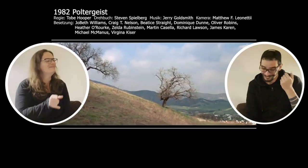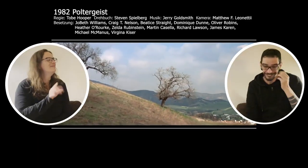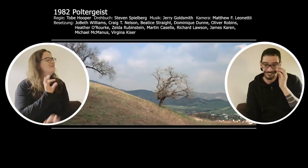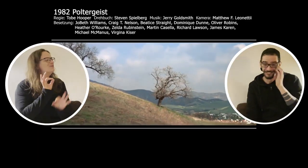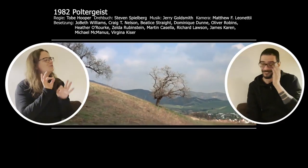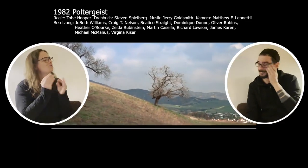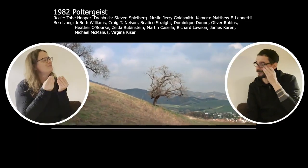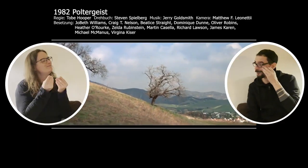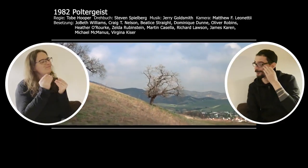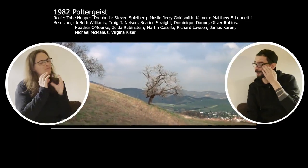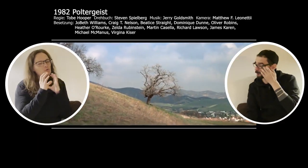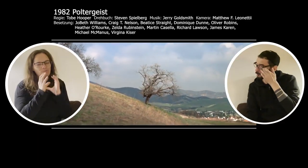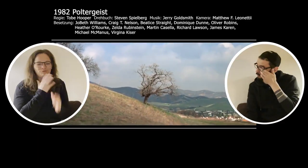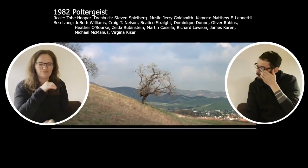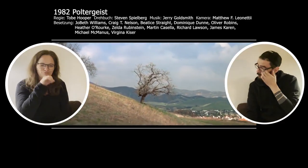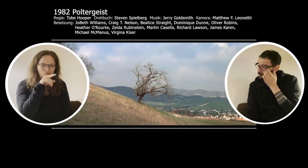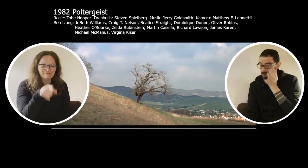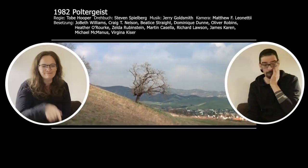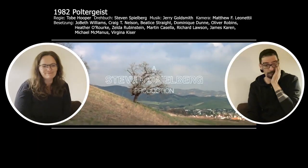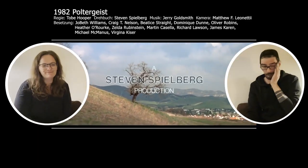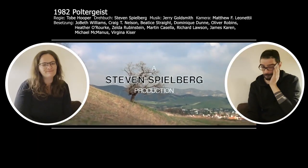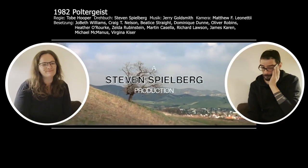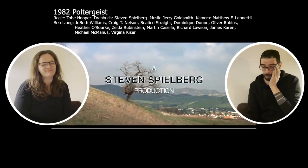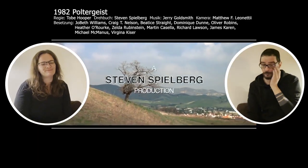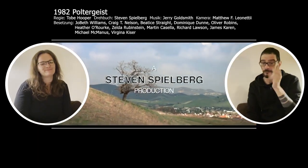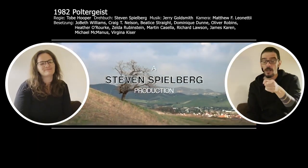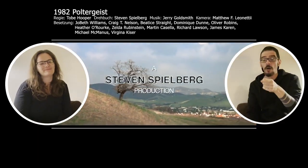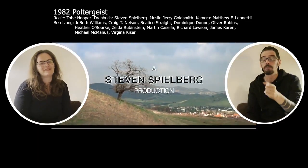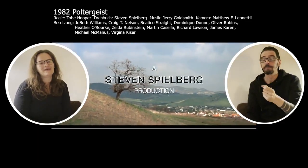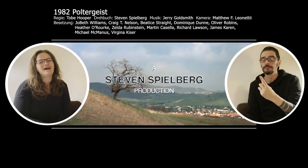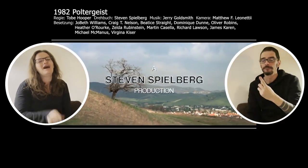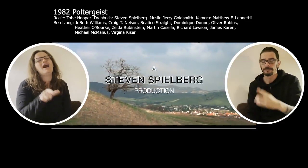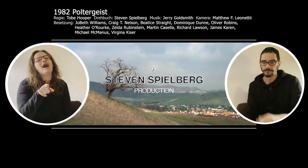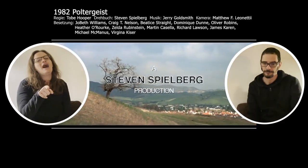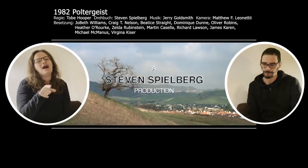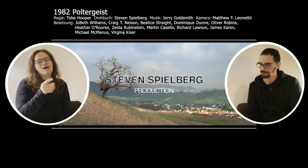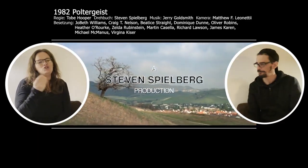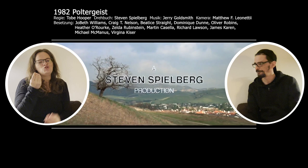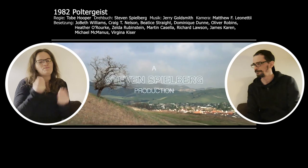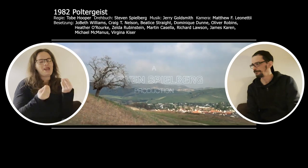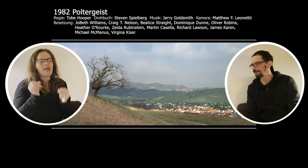She has a keen sense of communication. That's exactly her thing. I am astonished by this.